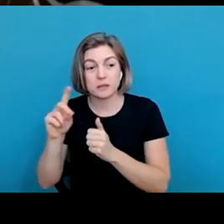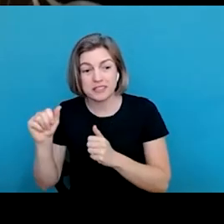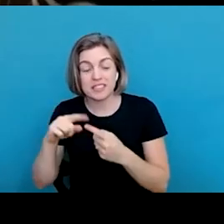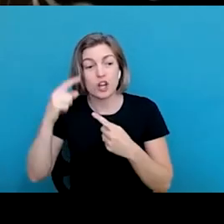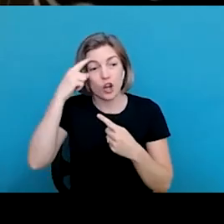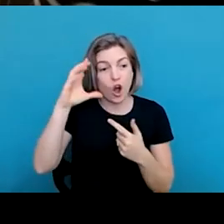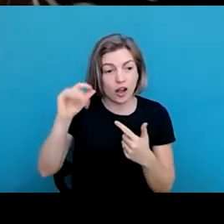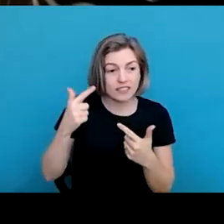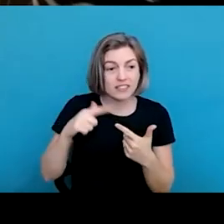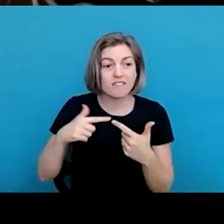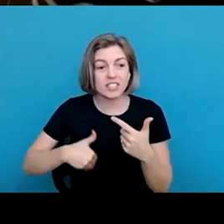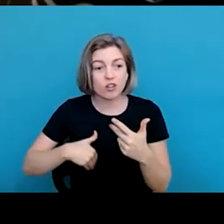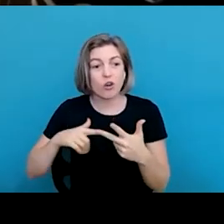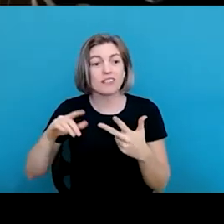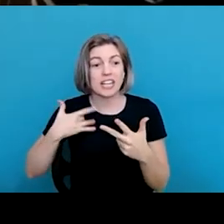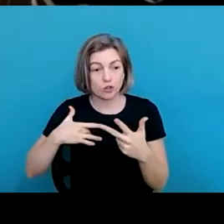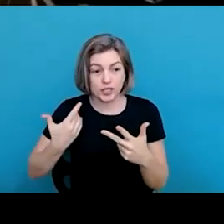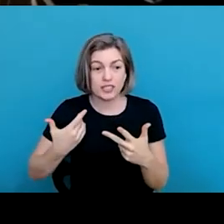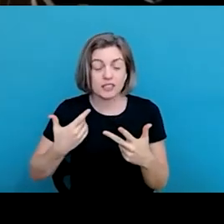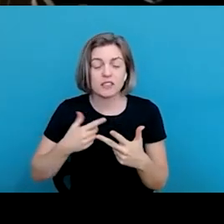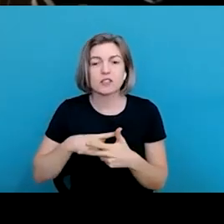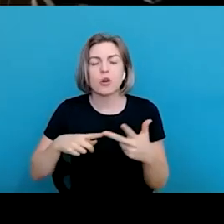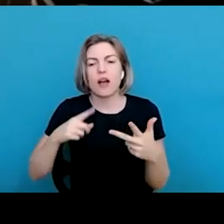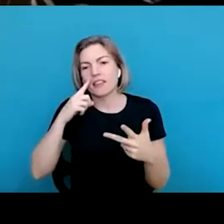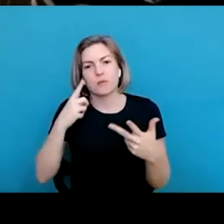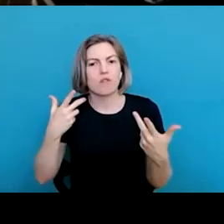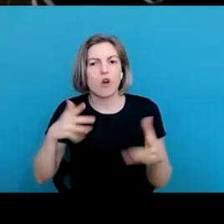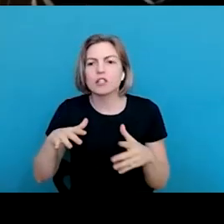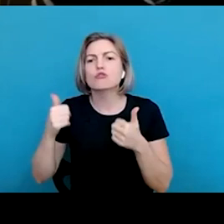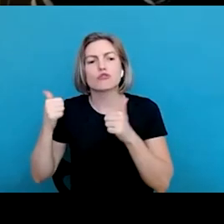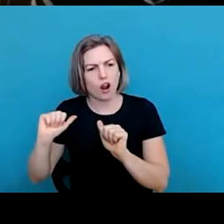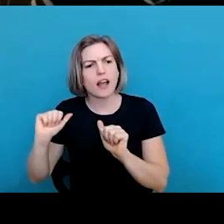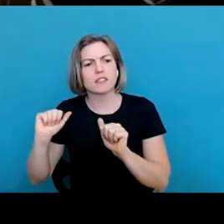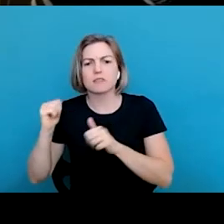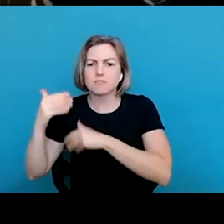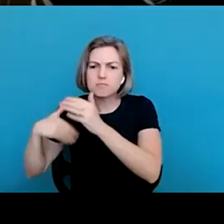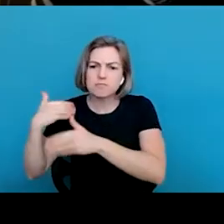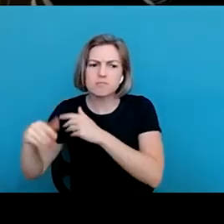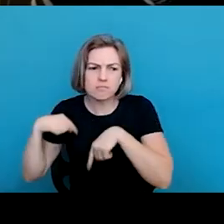And I think we have already gone down that road quite a bit. We have already done some pretty interesting things.